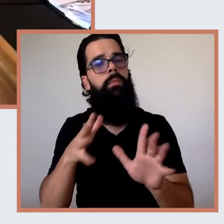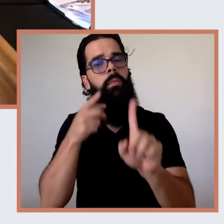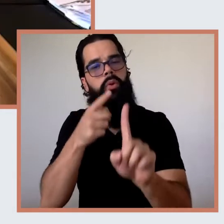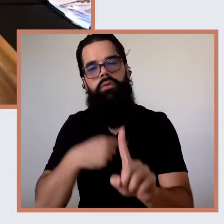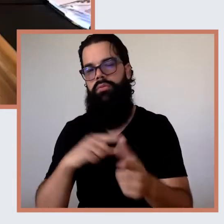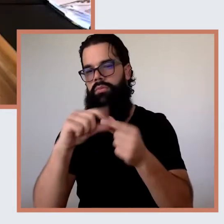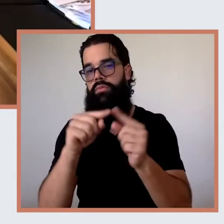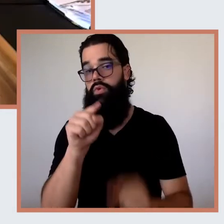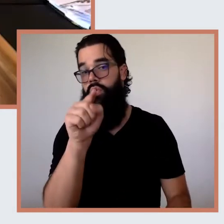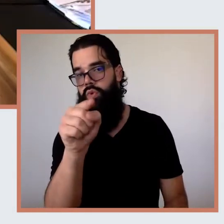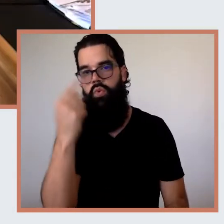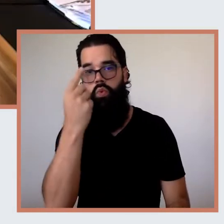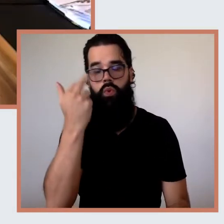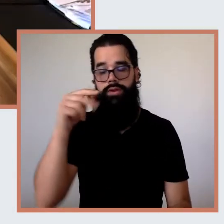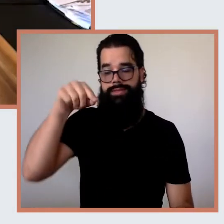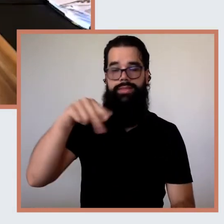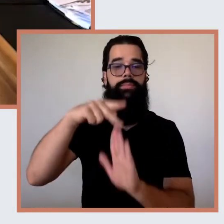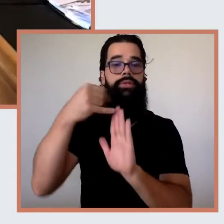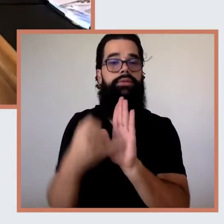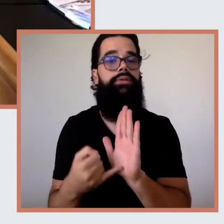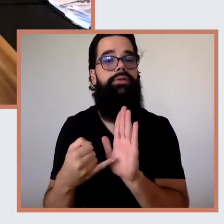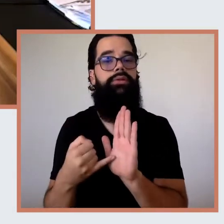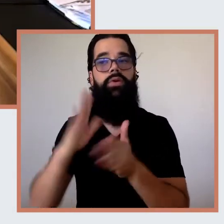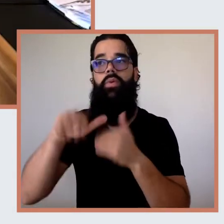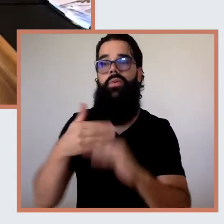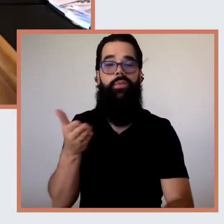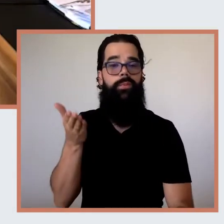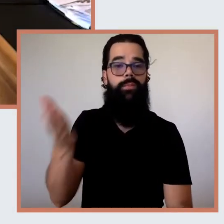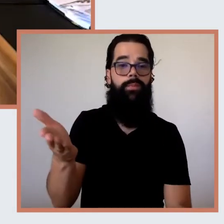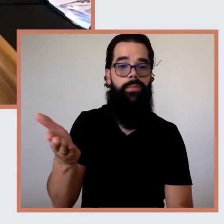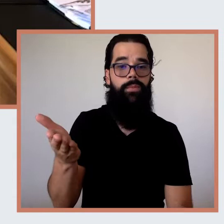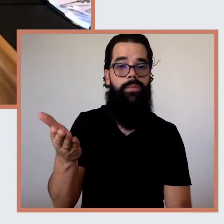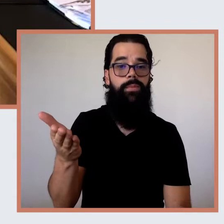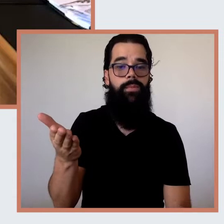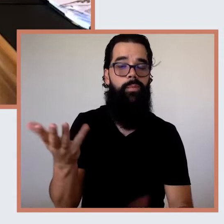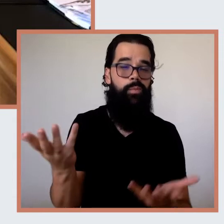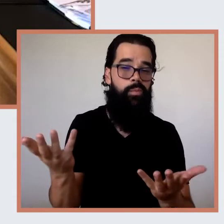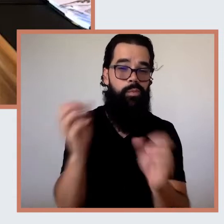For me, and the reason I said it to you is because there are certain projects and well, there are,